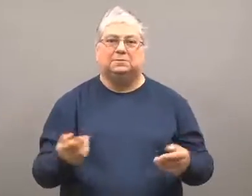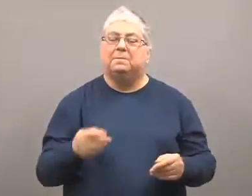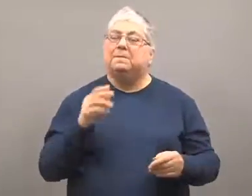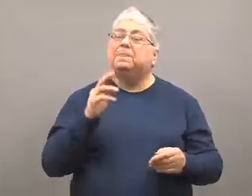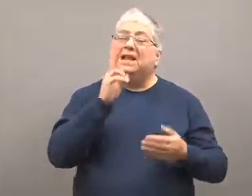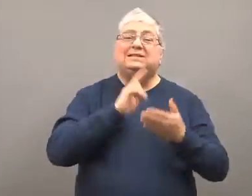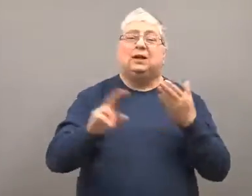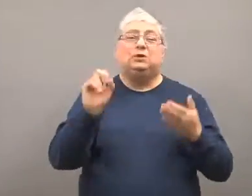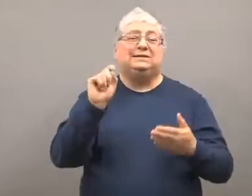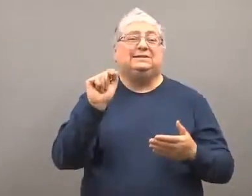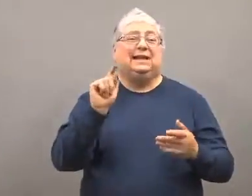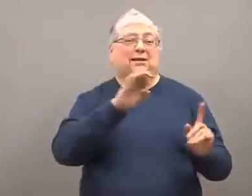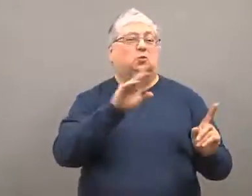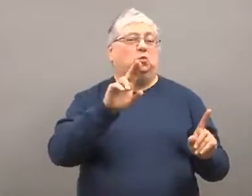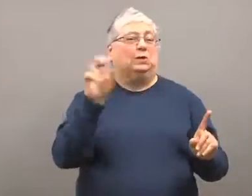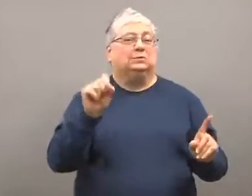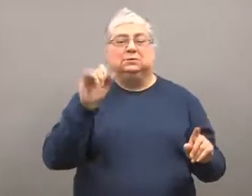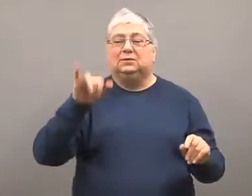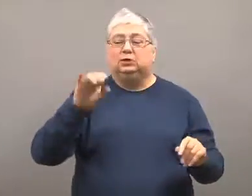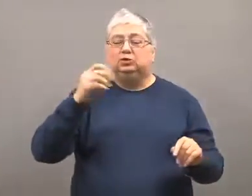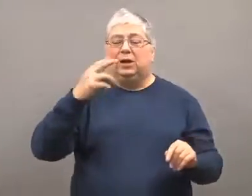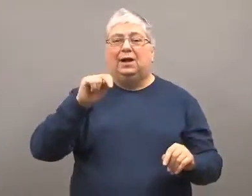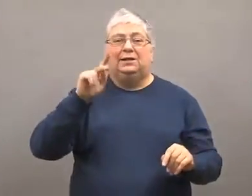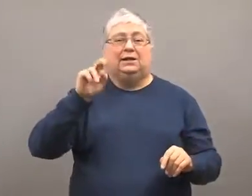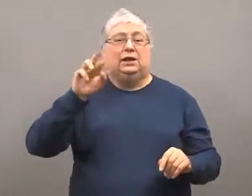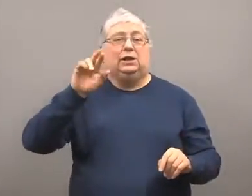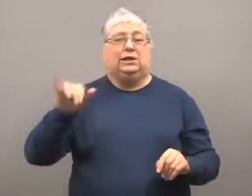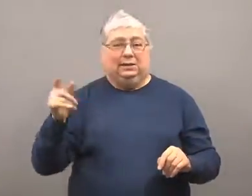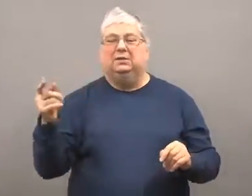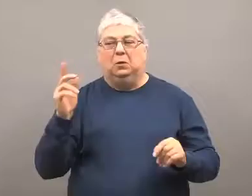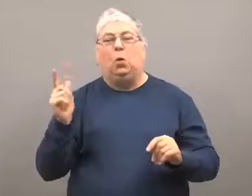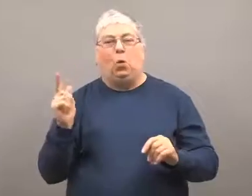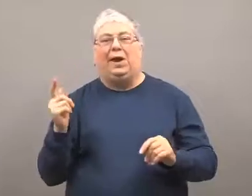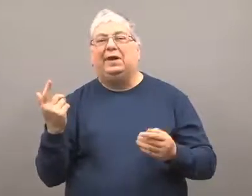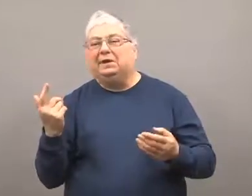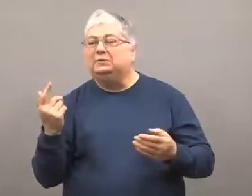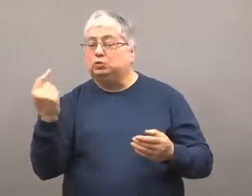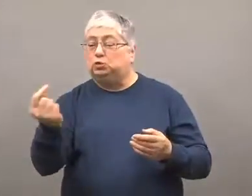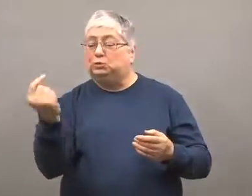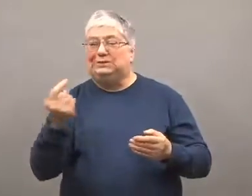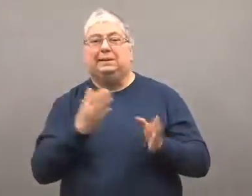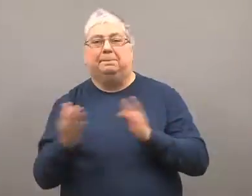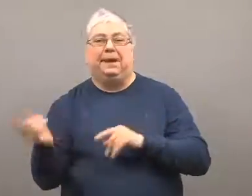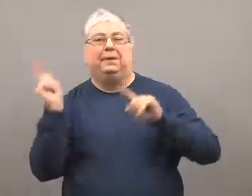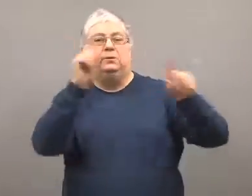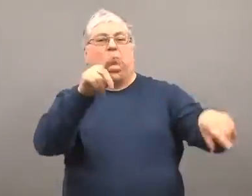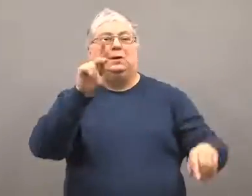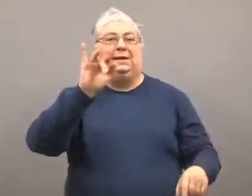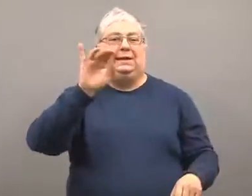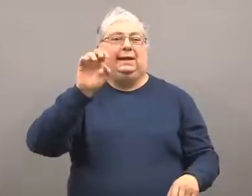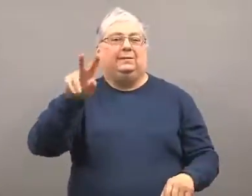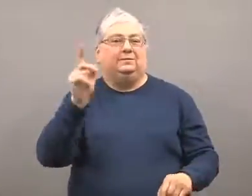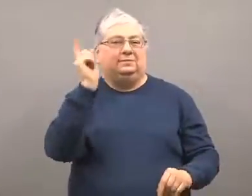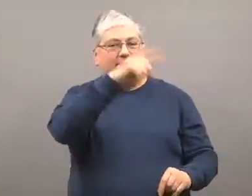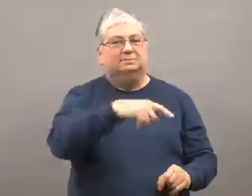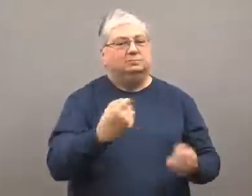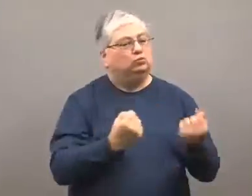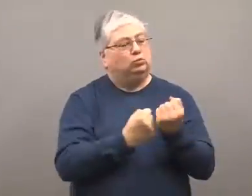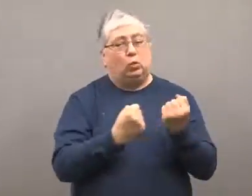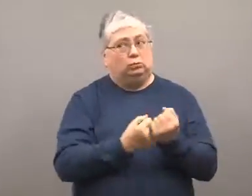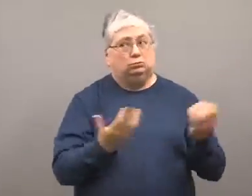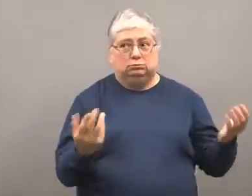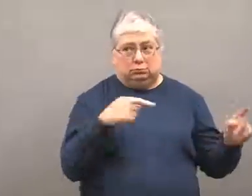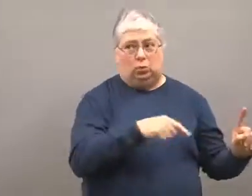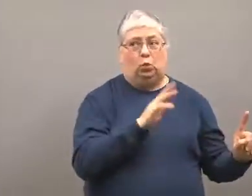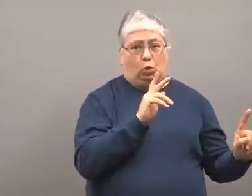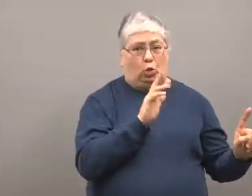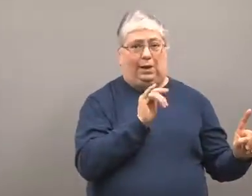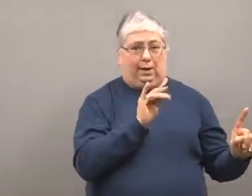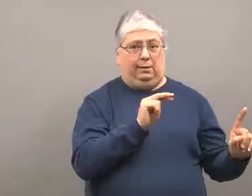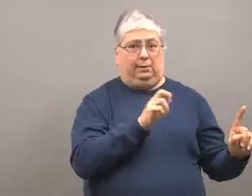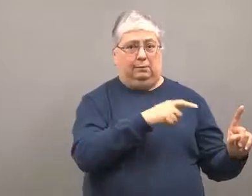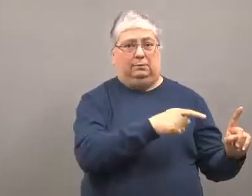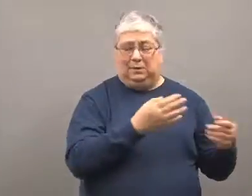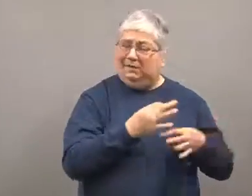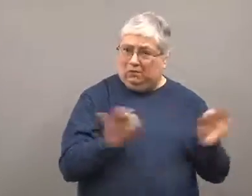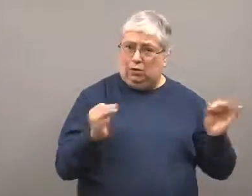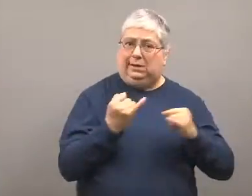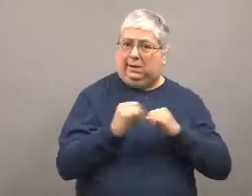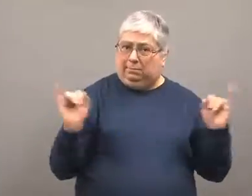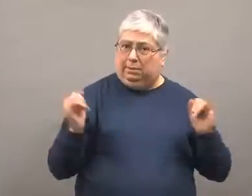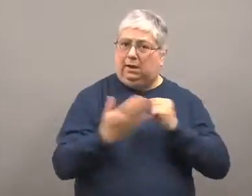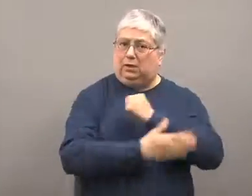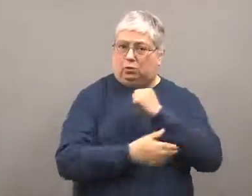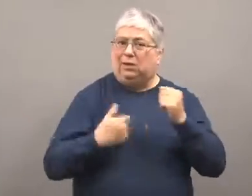US Secretary of State, John Kerry plans to visit Kiev on Tuesday